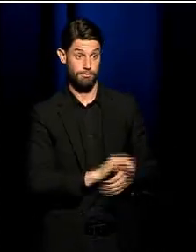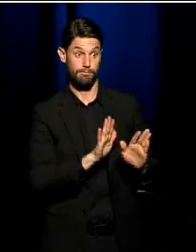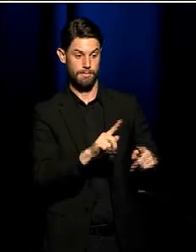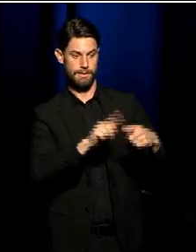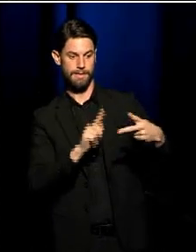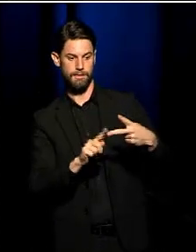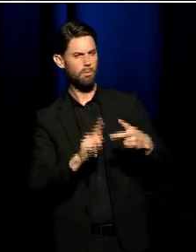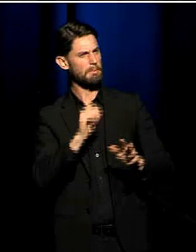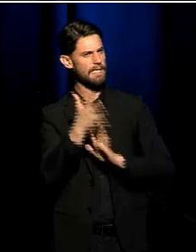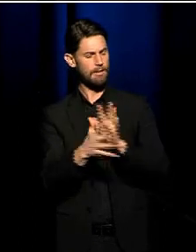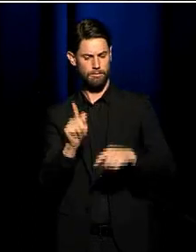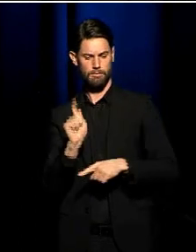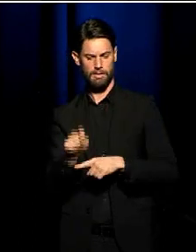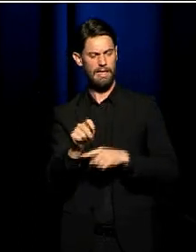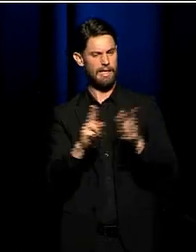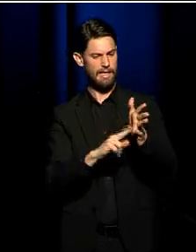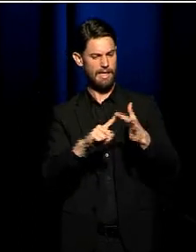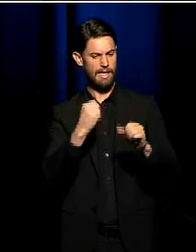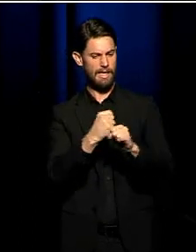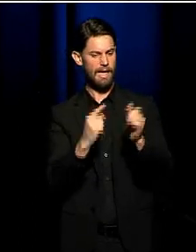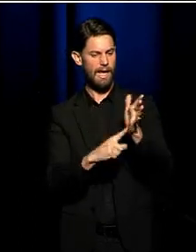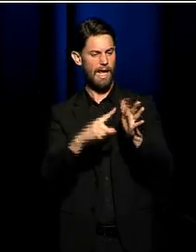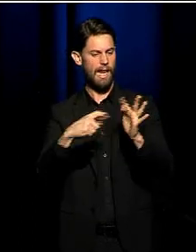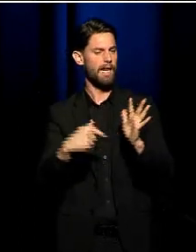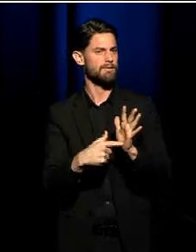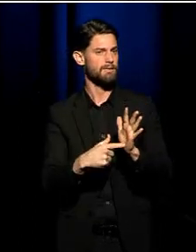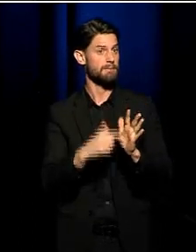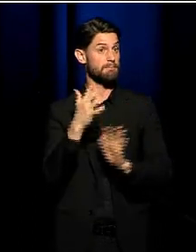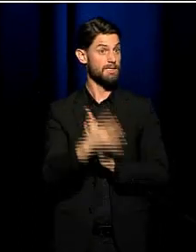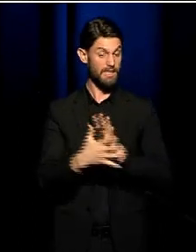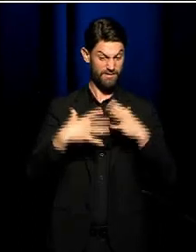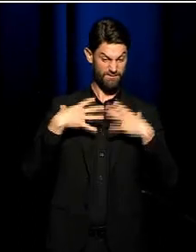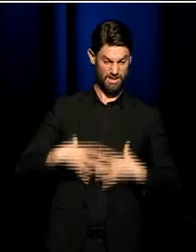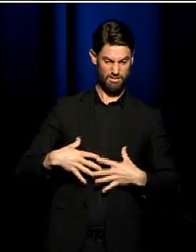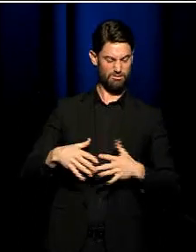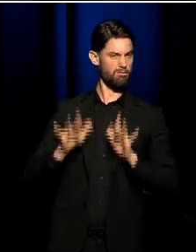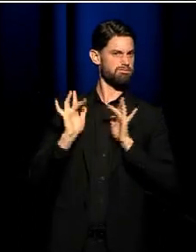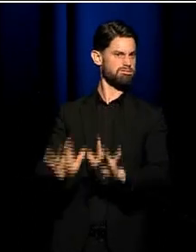the term neglect includes physical and emotional neglect, passive neglect and